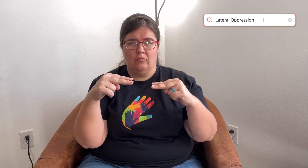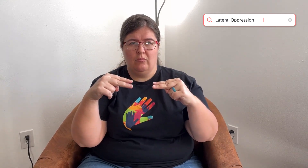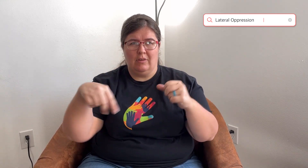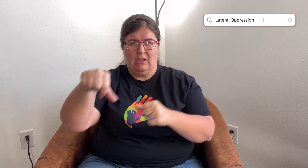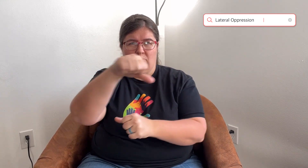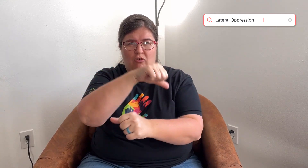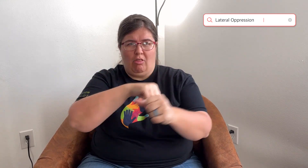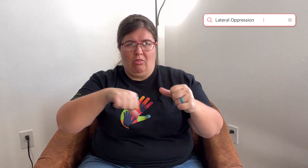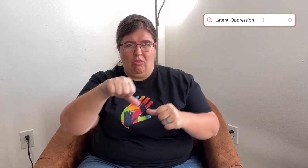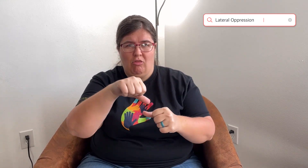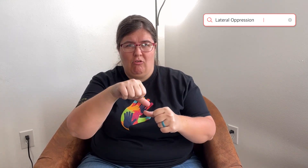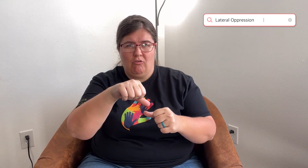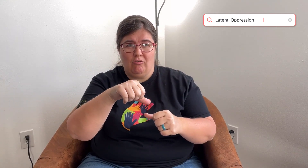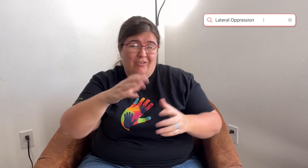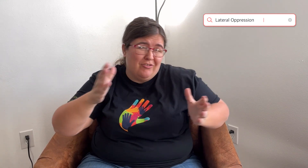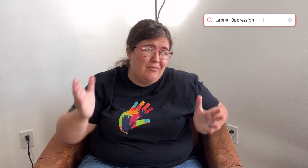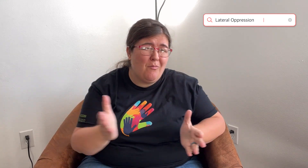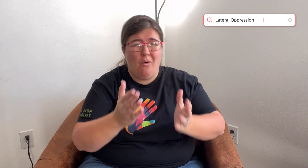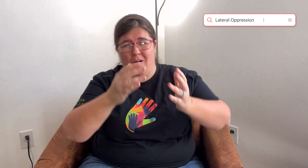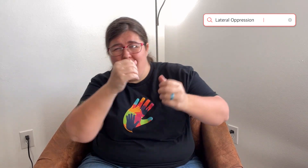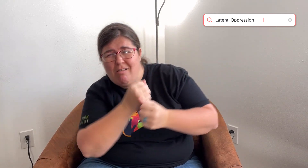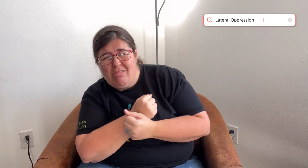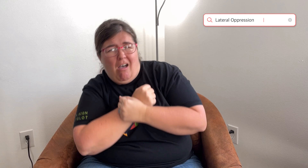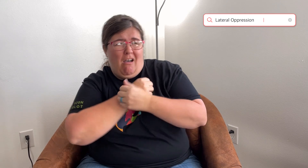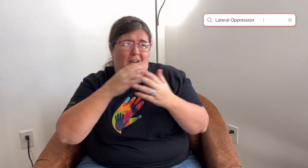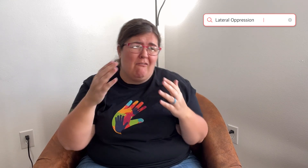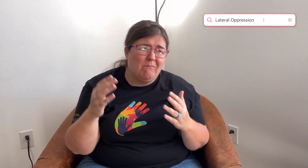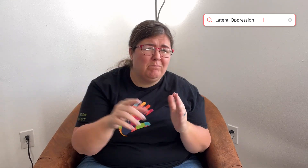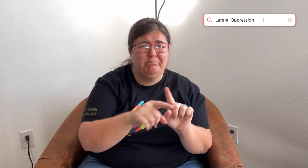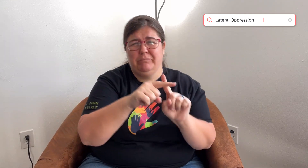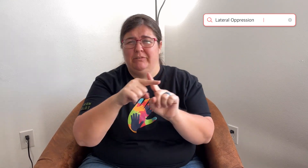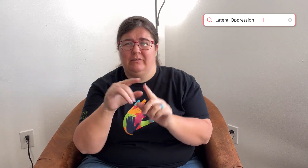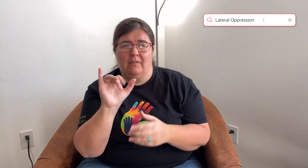instead they turn against each other and instead of encouraging and loving each other,